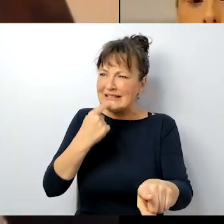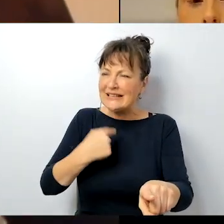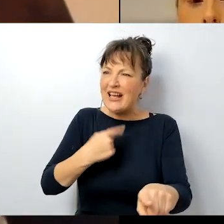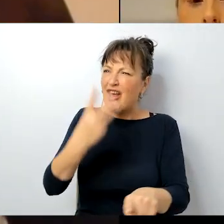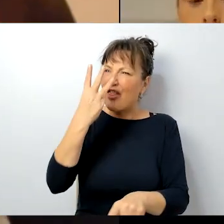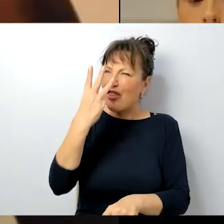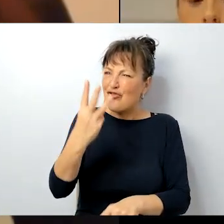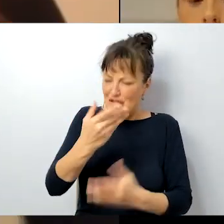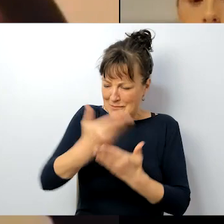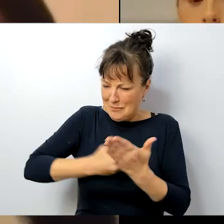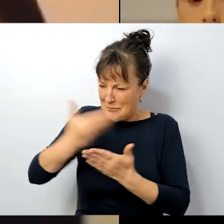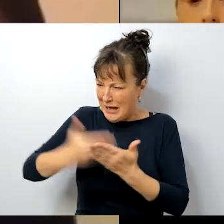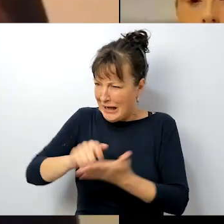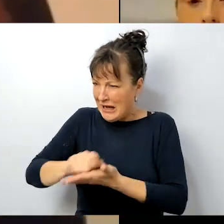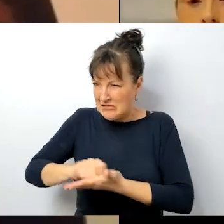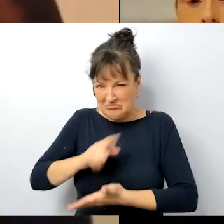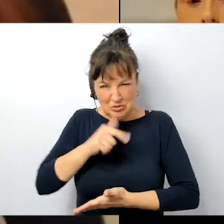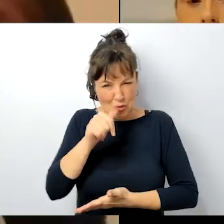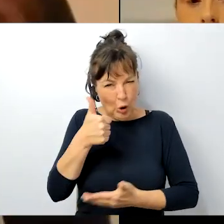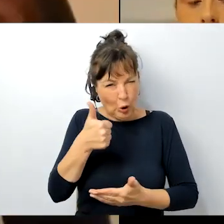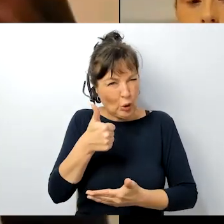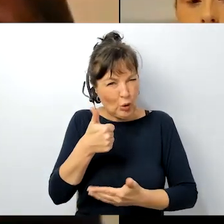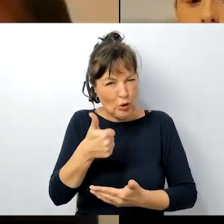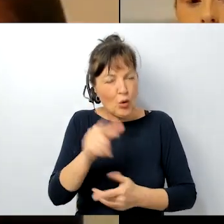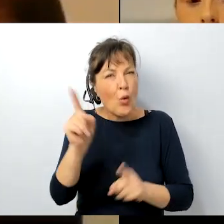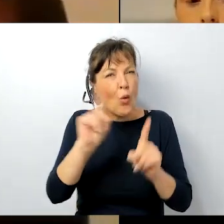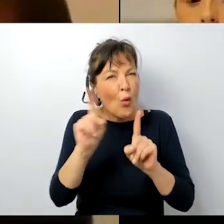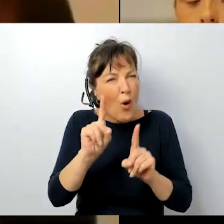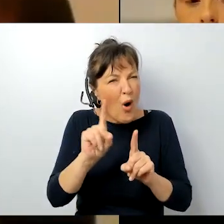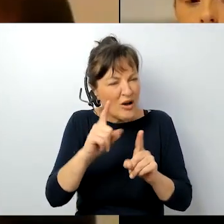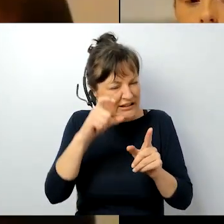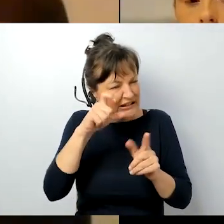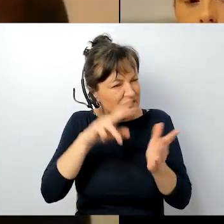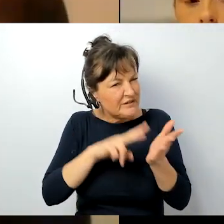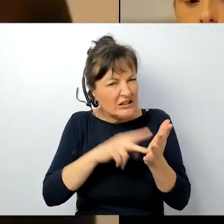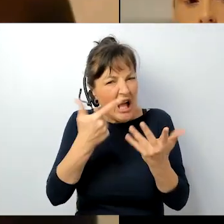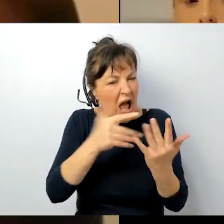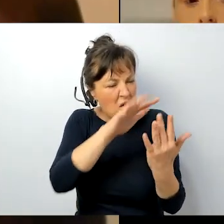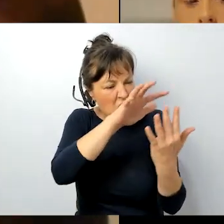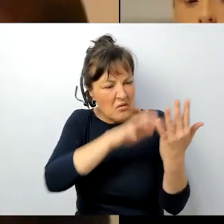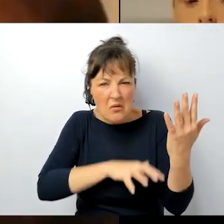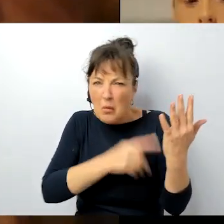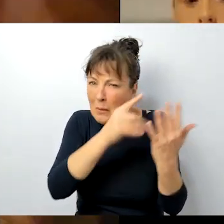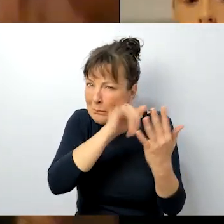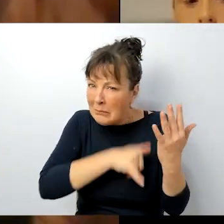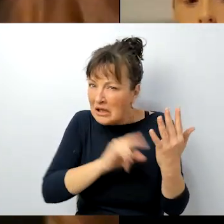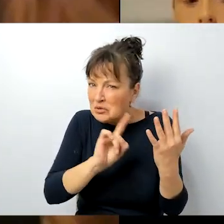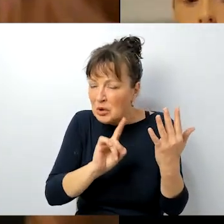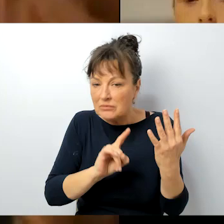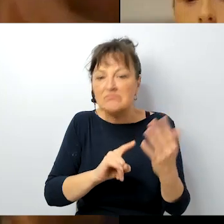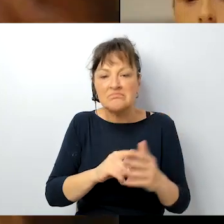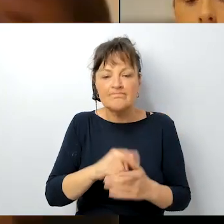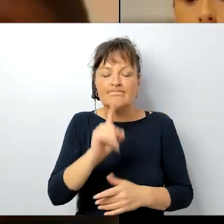a three-page essay, I'm just a bit thinking, what is the perfect length would you say for a CV? So